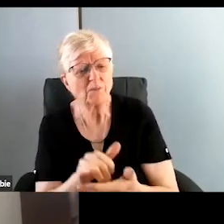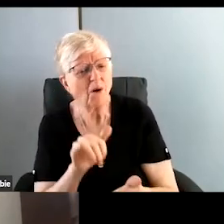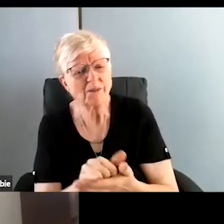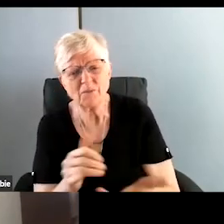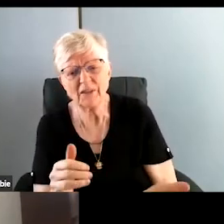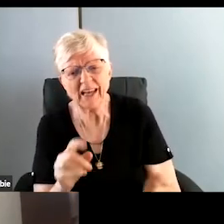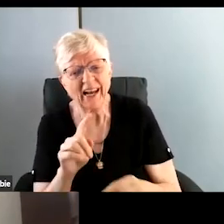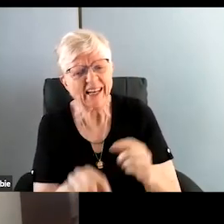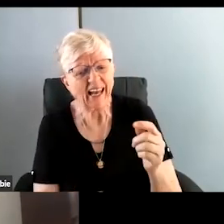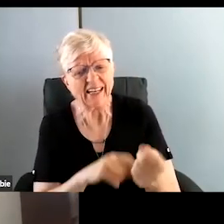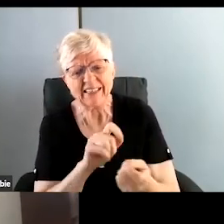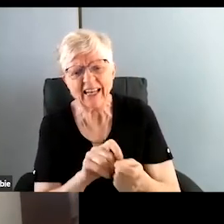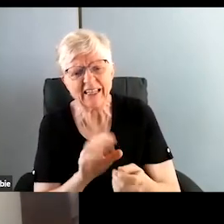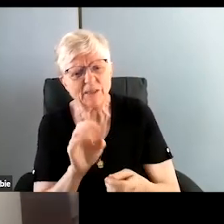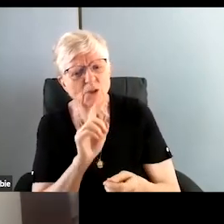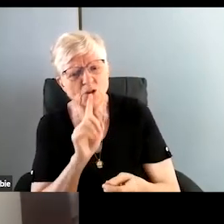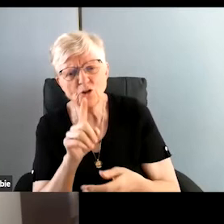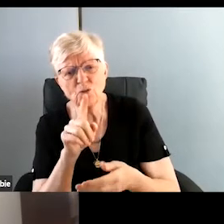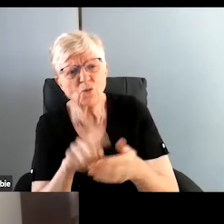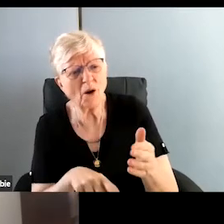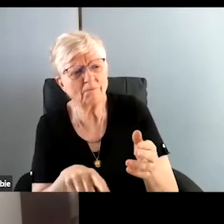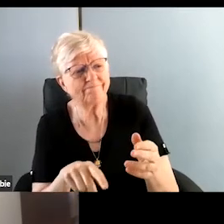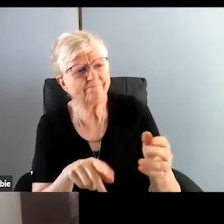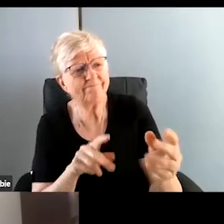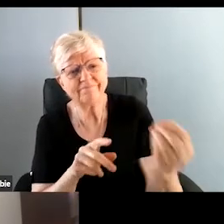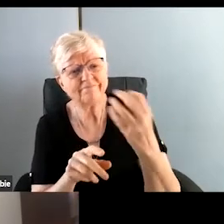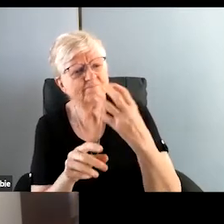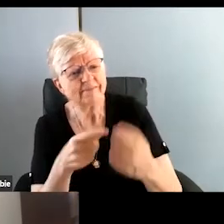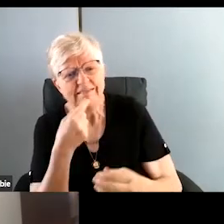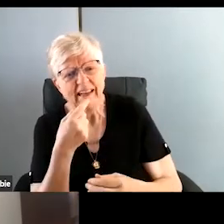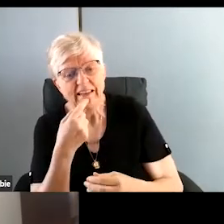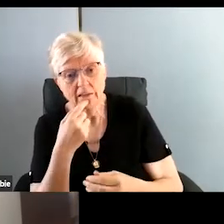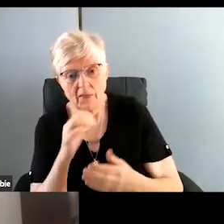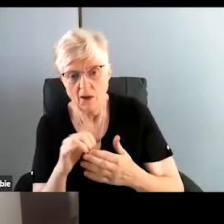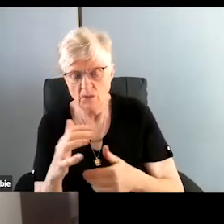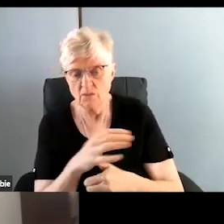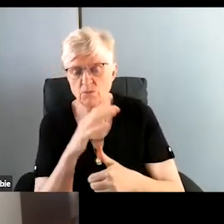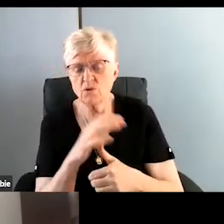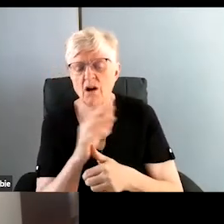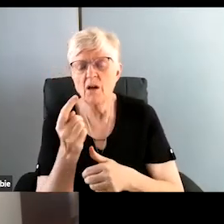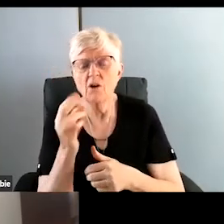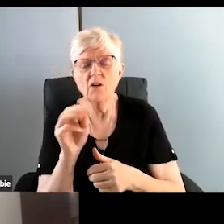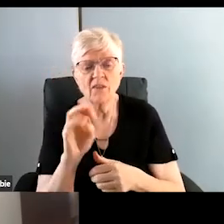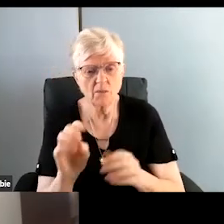BE SURE WHAT WAS SAID." THAT WAS REALLY A PRIMARY THEME THAT EMERGED THAT WAS REALLY A PRIMARY THEME THAT EMERGED IN OUR DATA IN